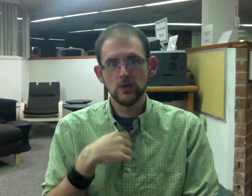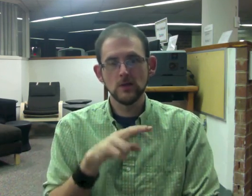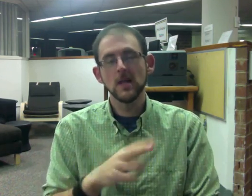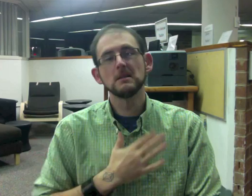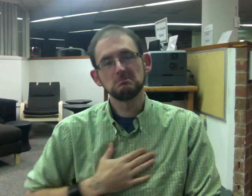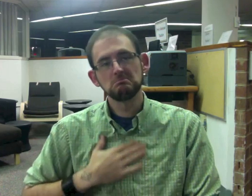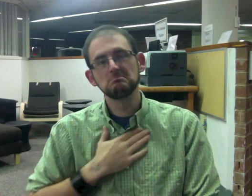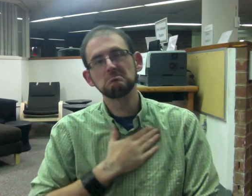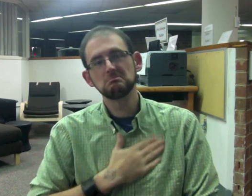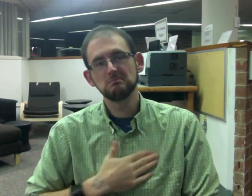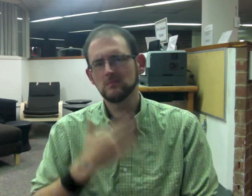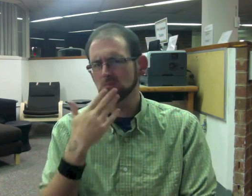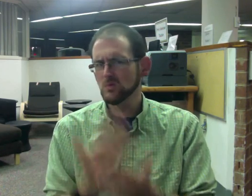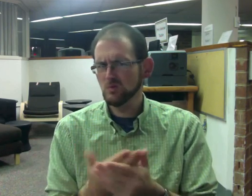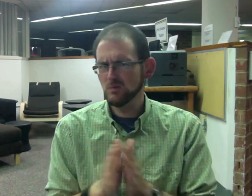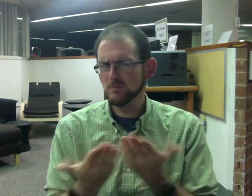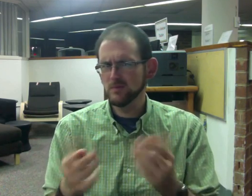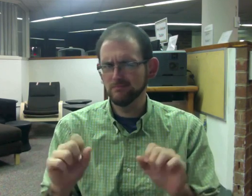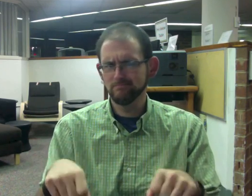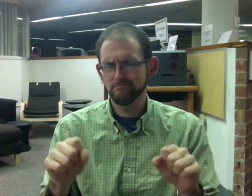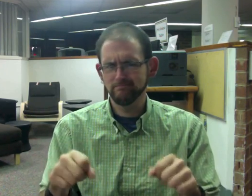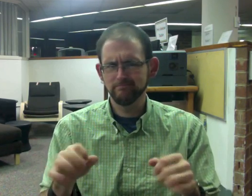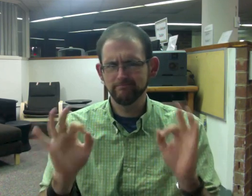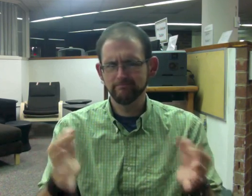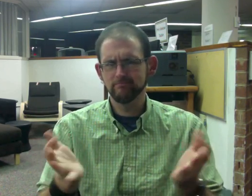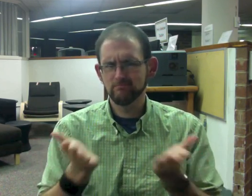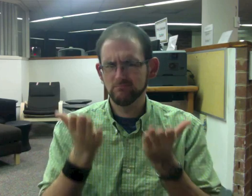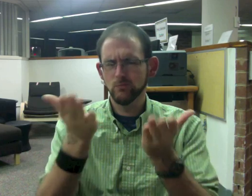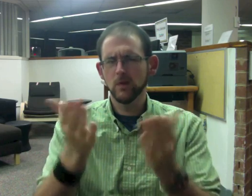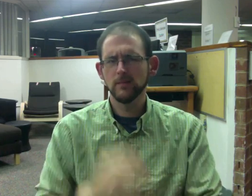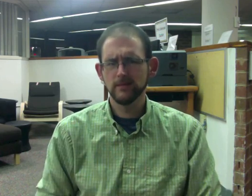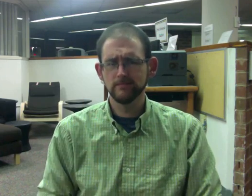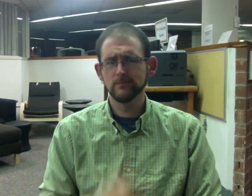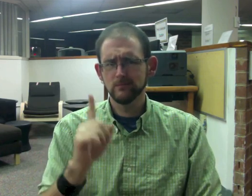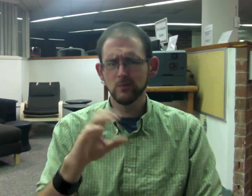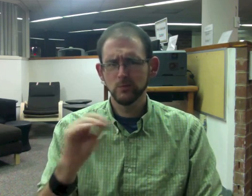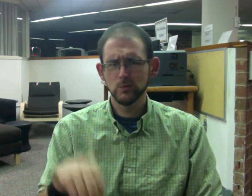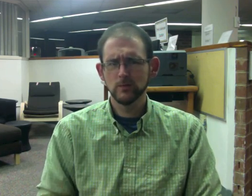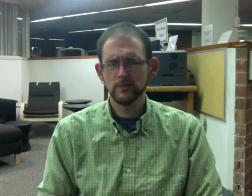I appreciated that, and thought this was a really good book. I definitely recommend it.